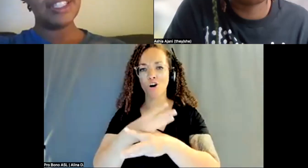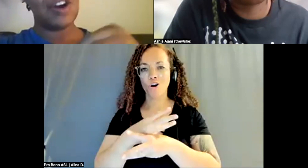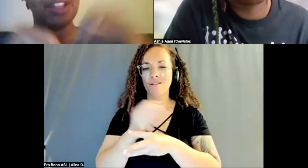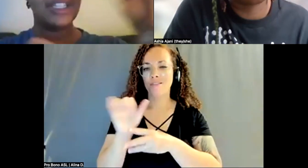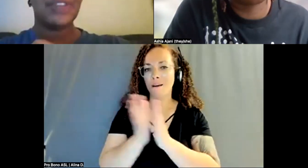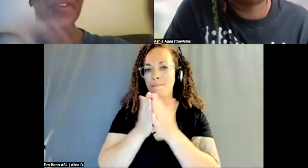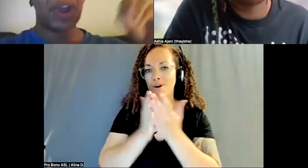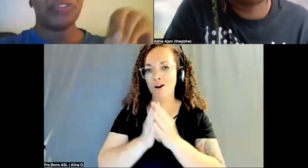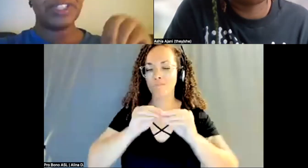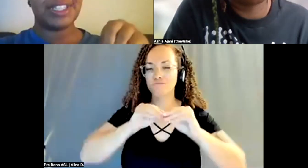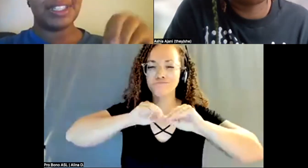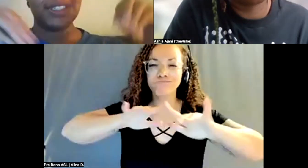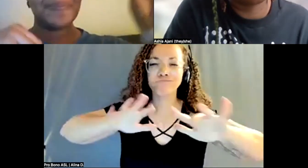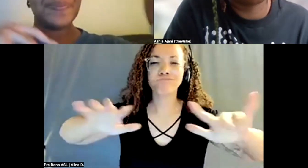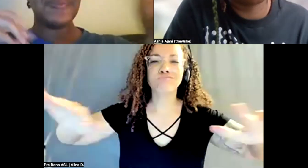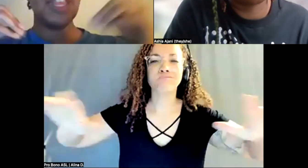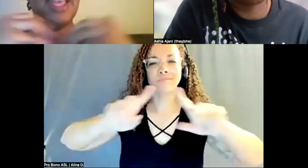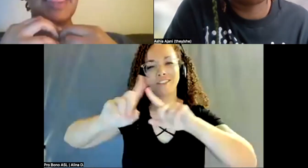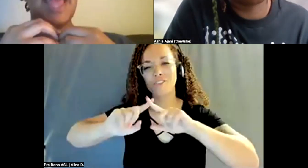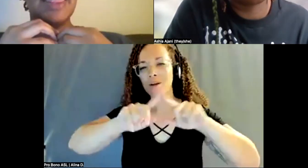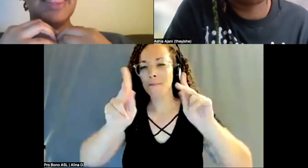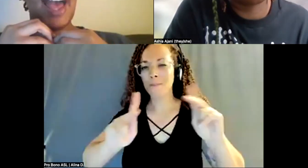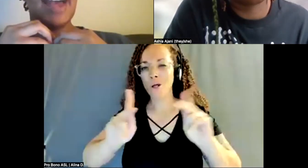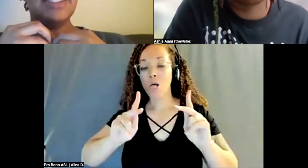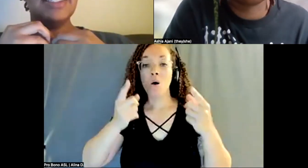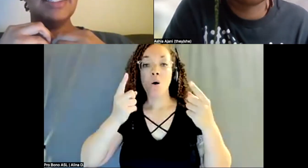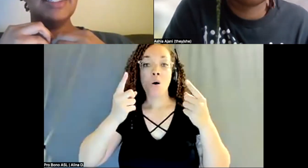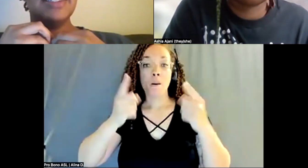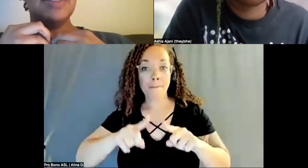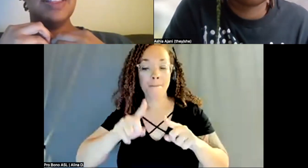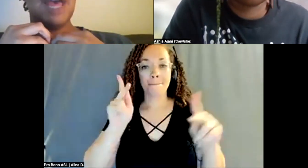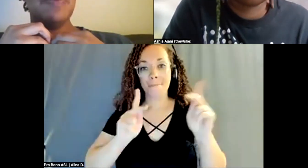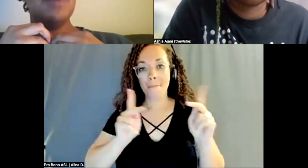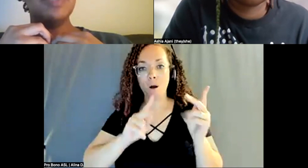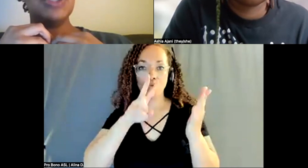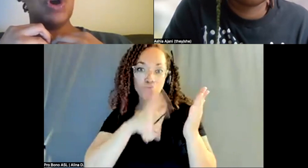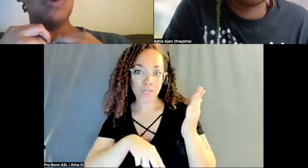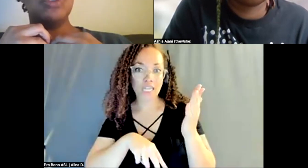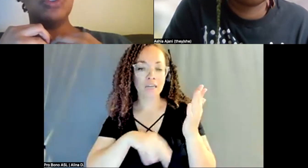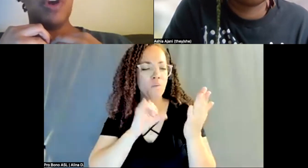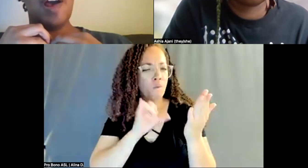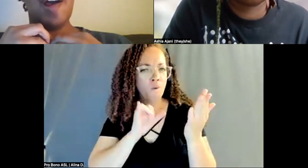they see all of these different references that that's, that becomes his own sort of